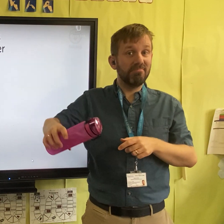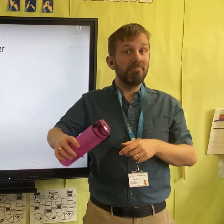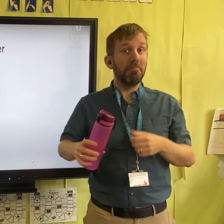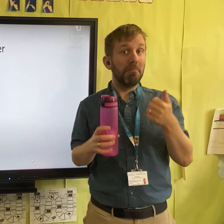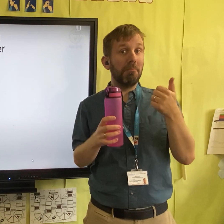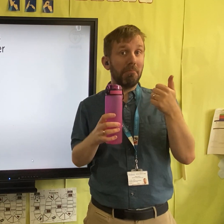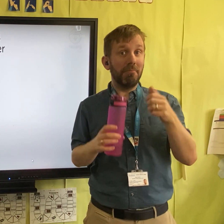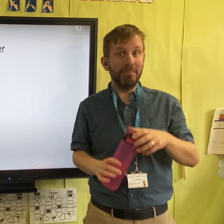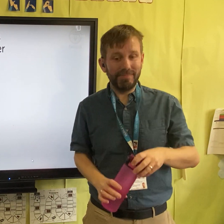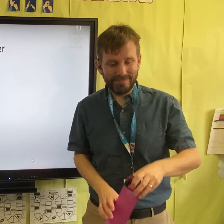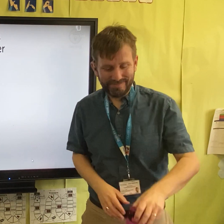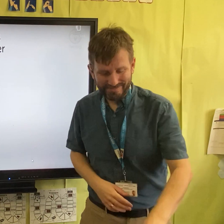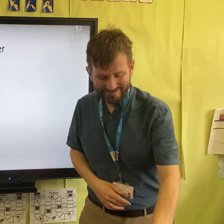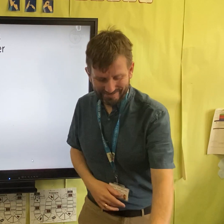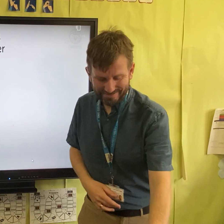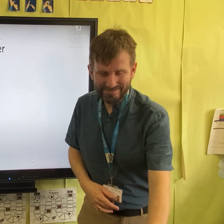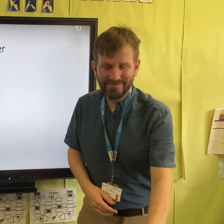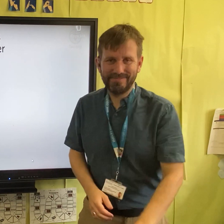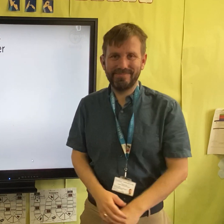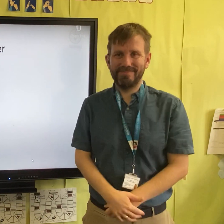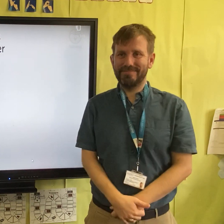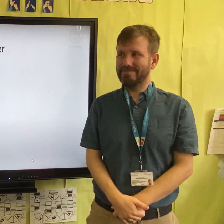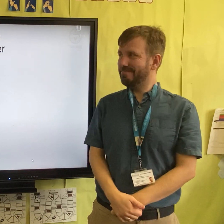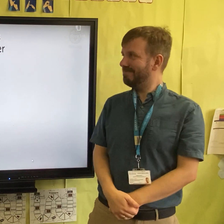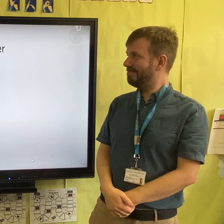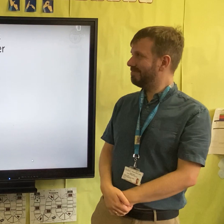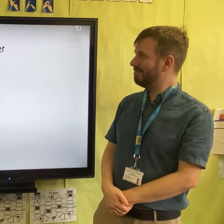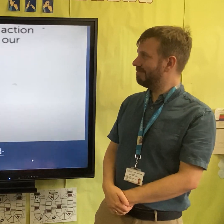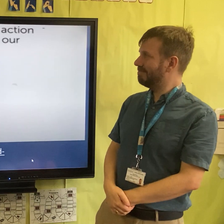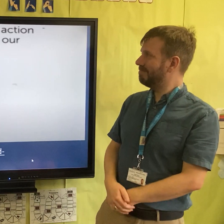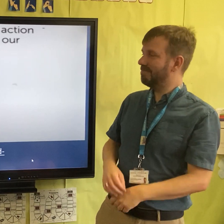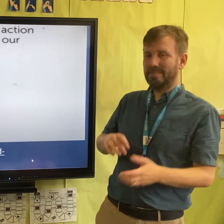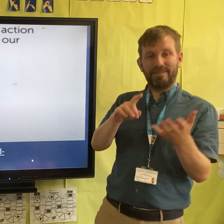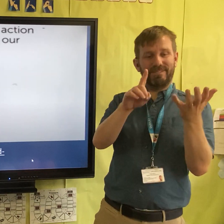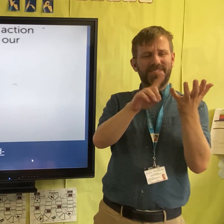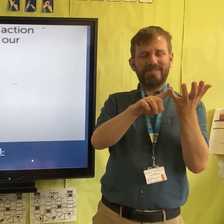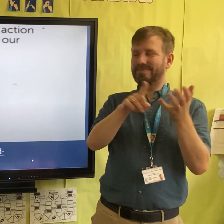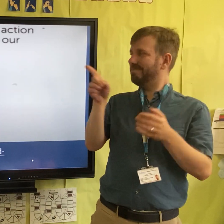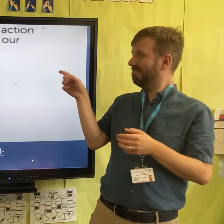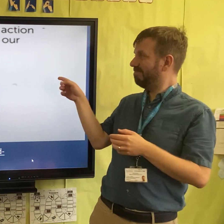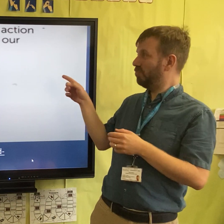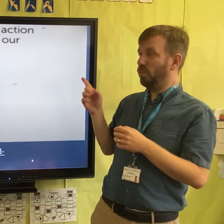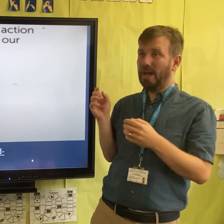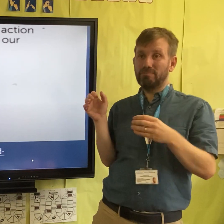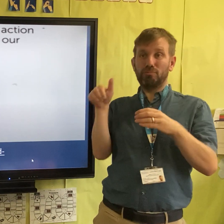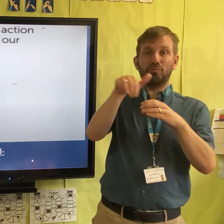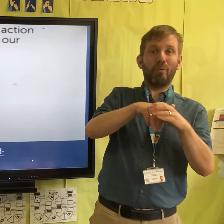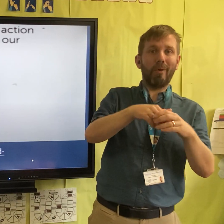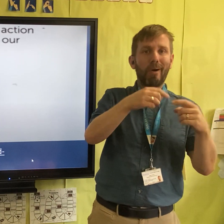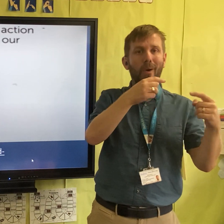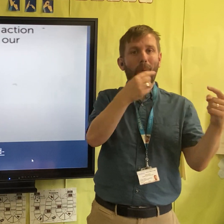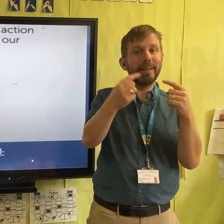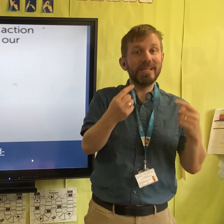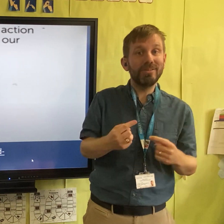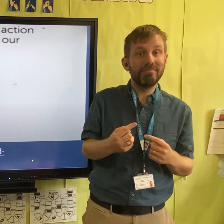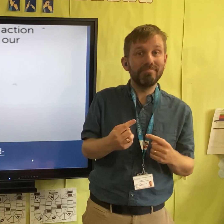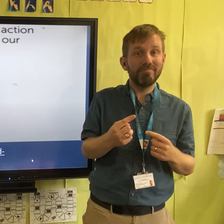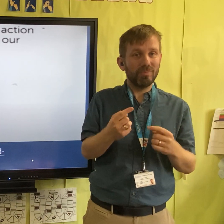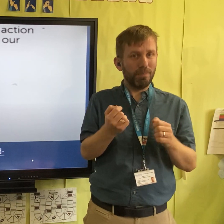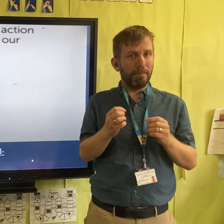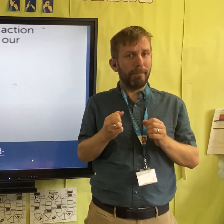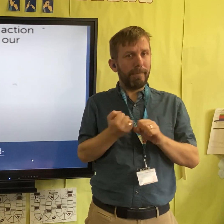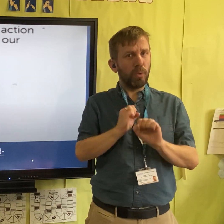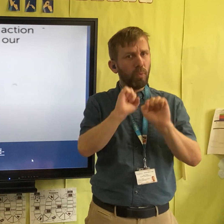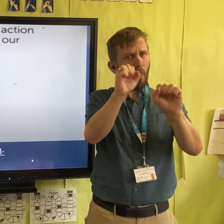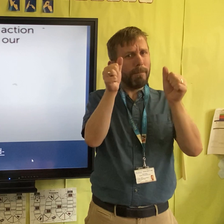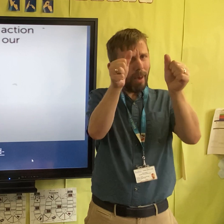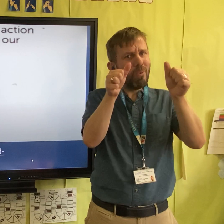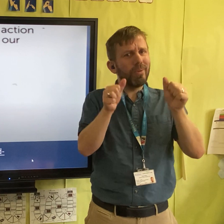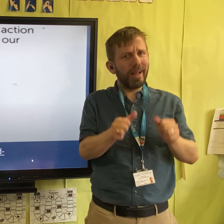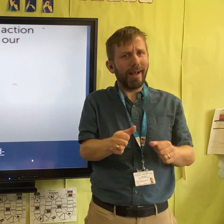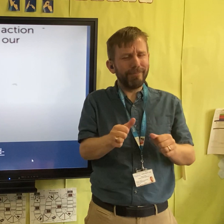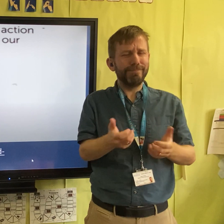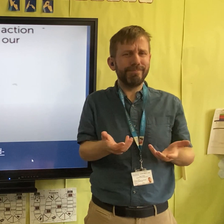on the flowers and help them grow? Fifthly, you could be involved in a competition to make your